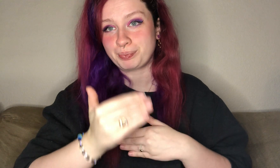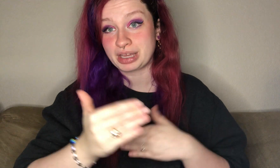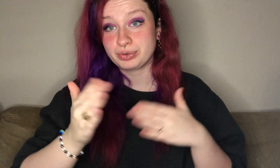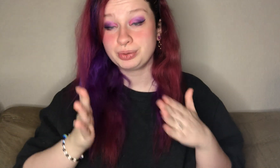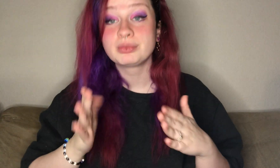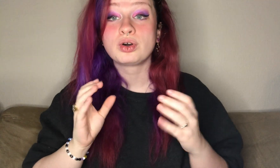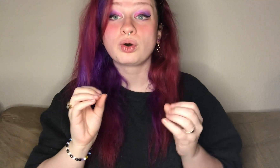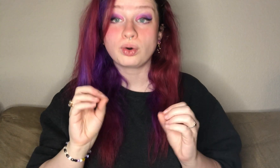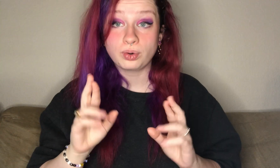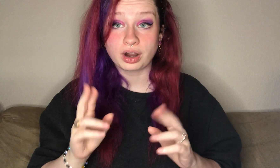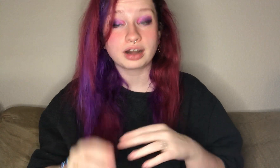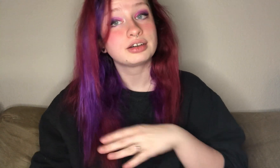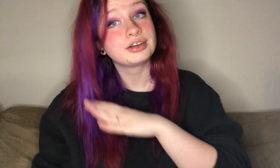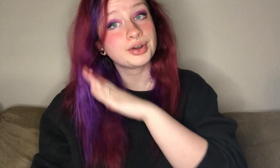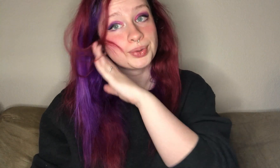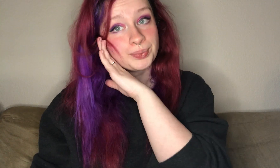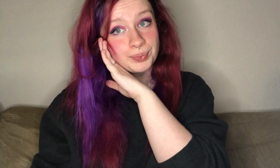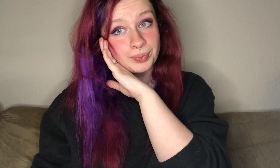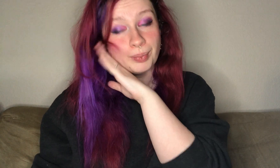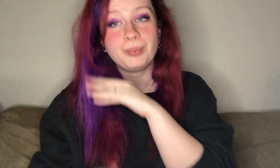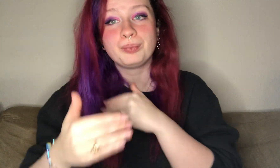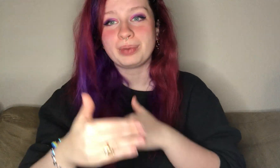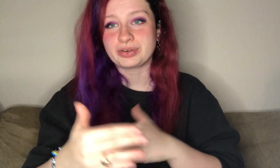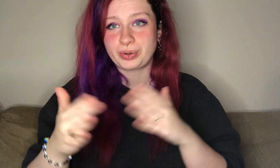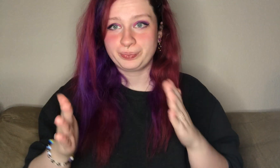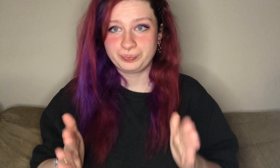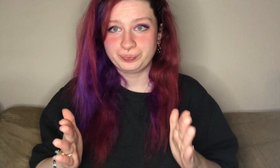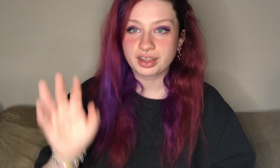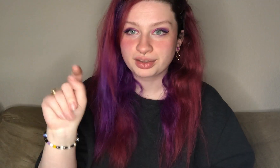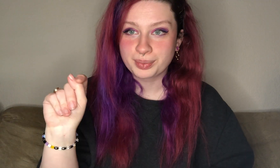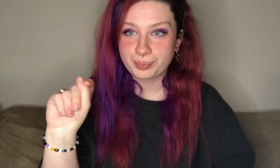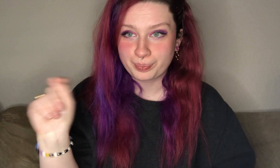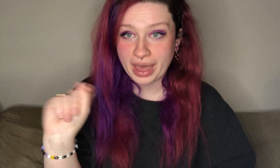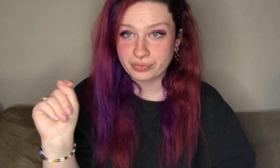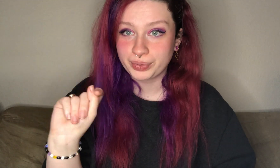bedroom (v1) or bedroom (v2) bathroom